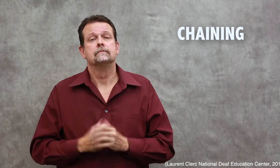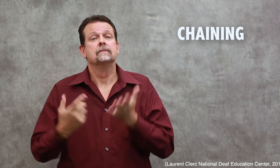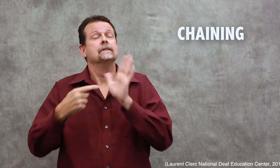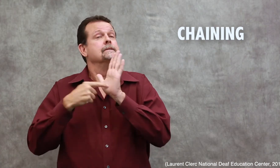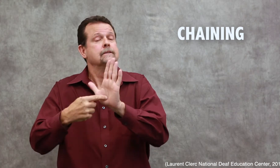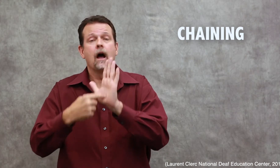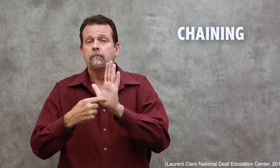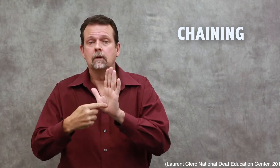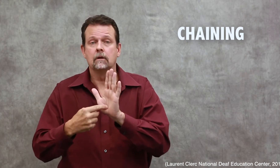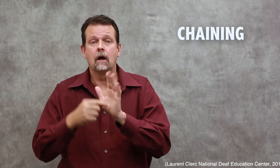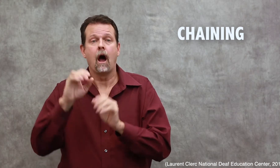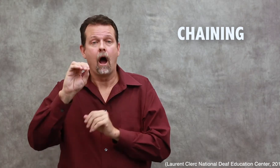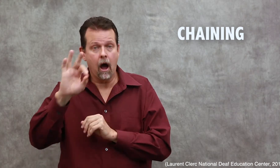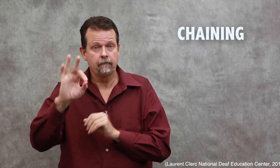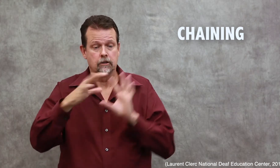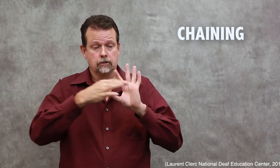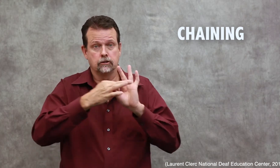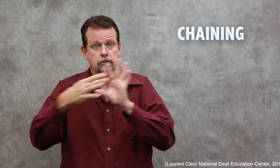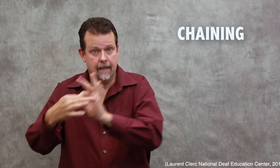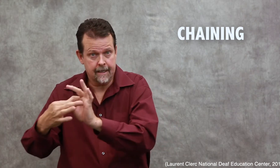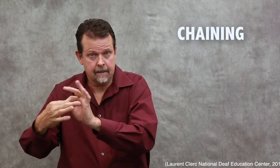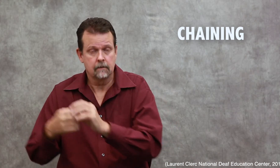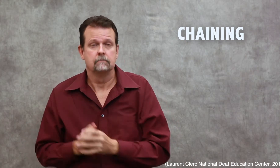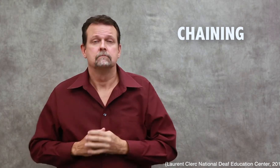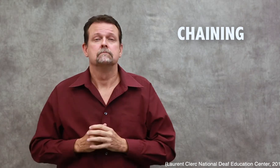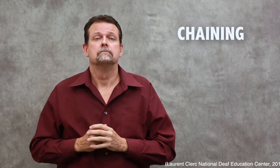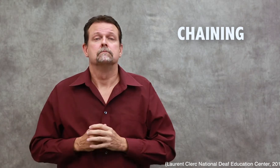The following is an example of chaining: